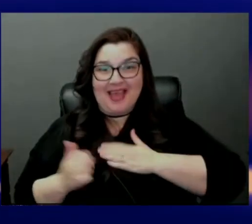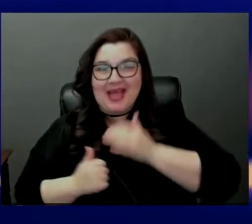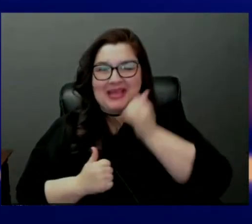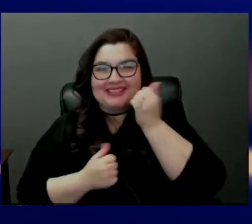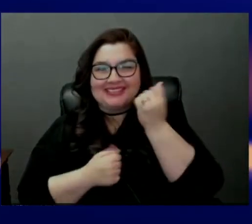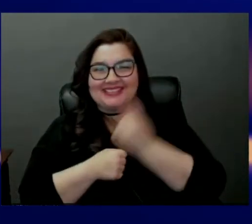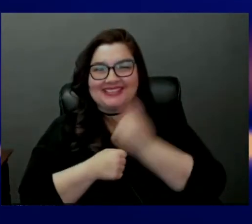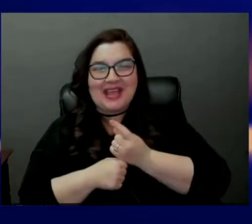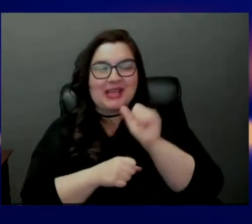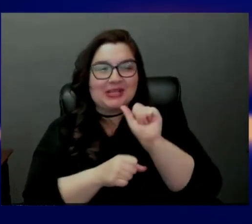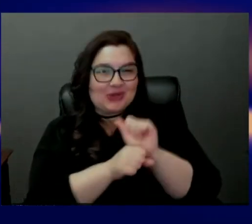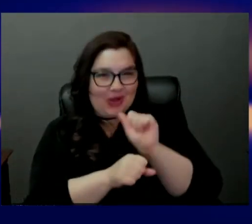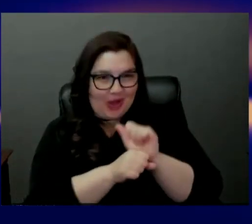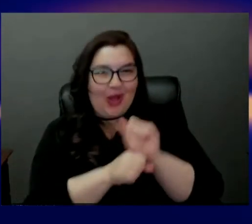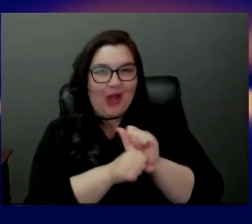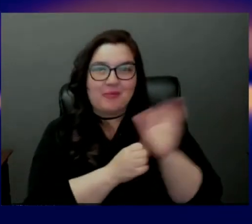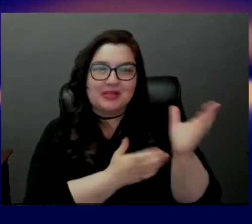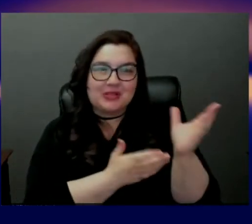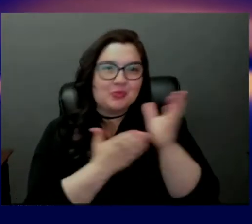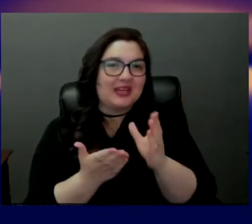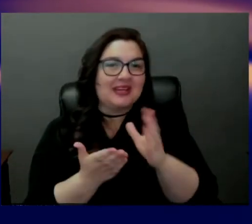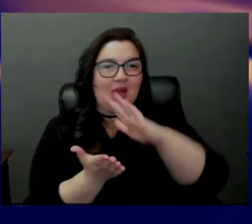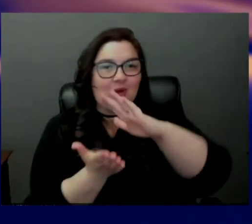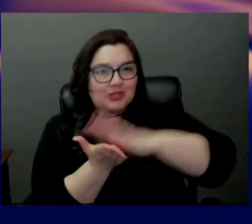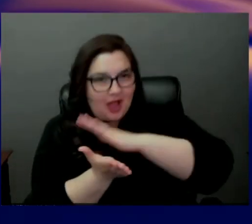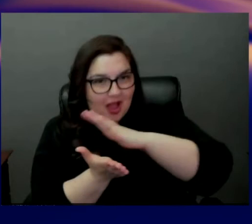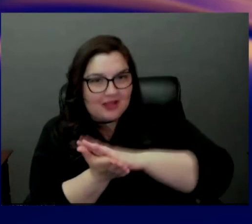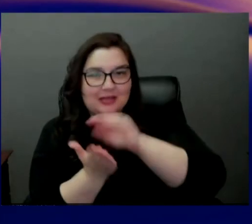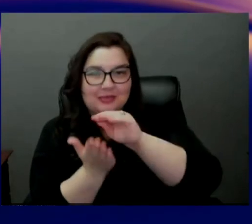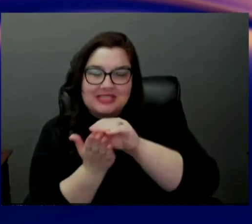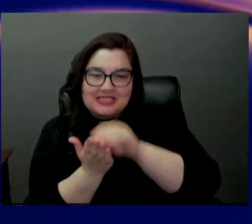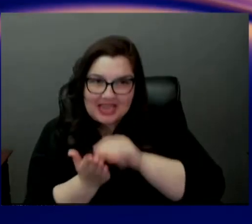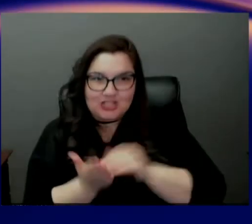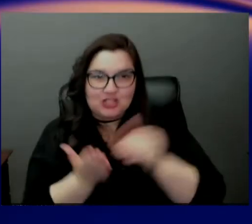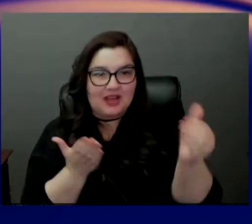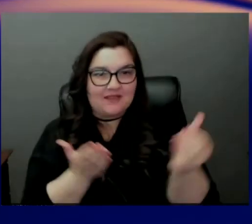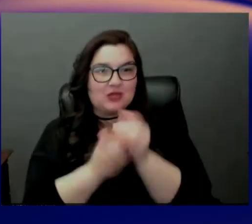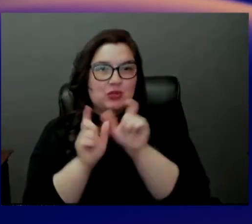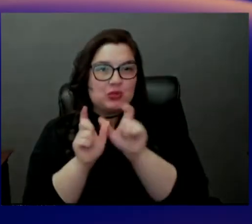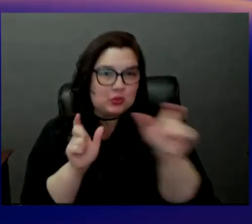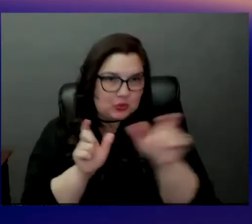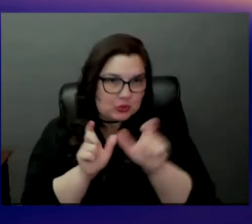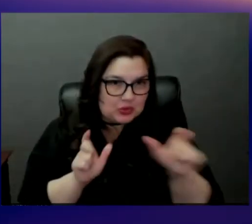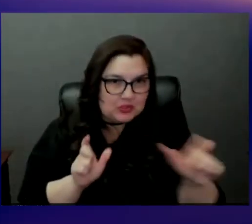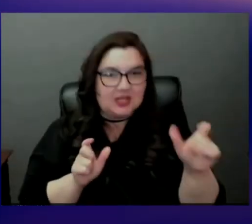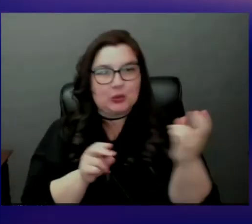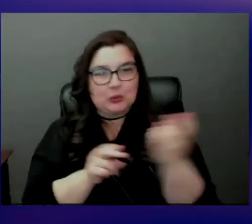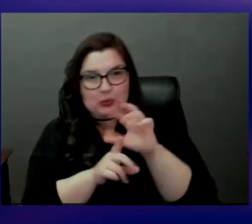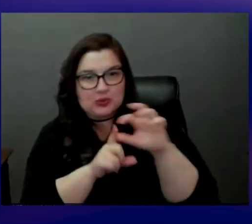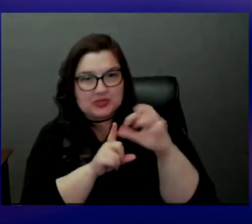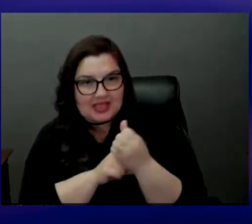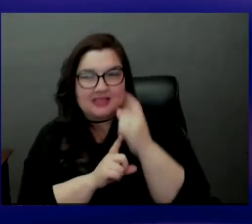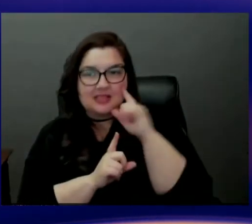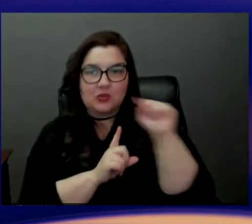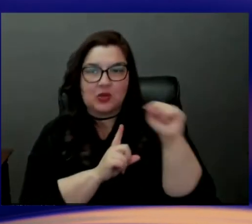a lot of the documentation on these new instances and a lot of the positioning and the use cases that we're targeting. And so we're not gonna go into the detail